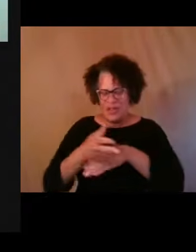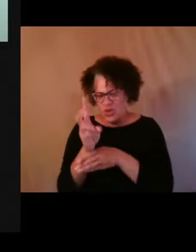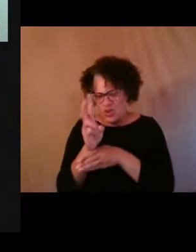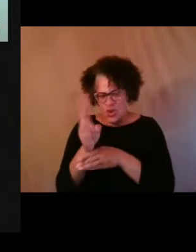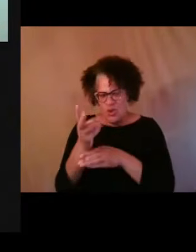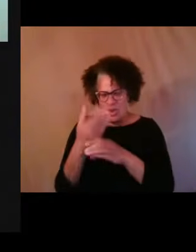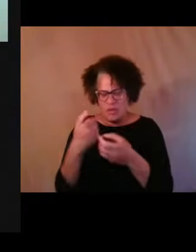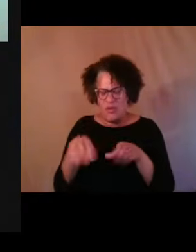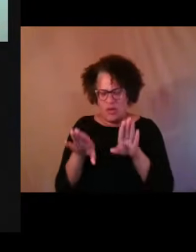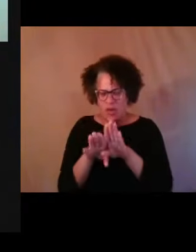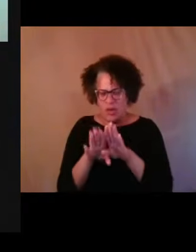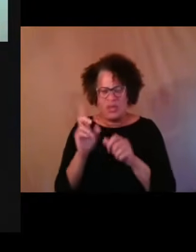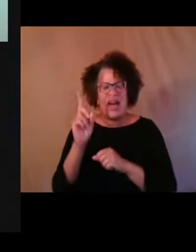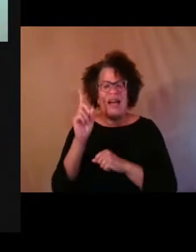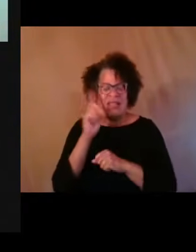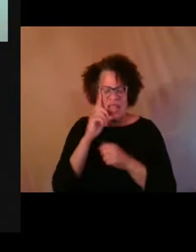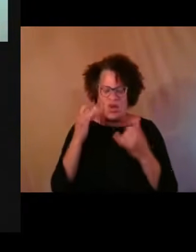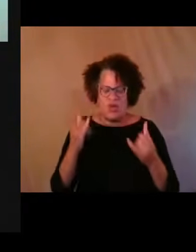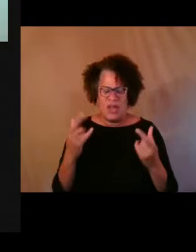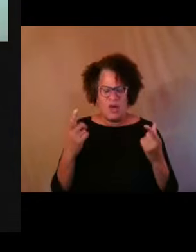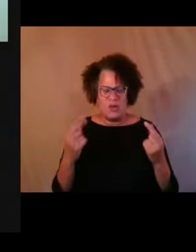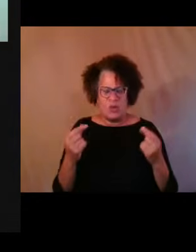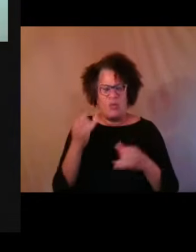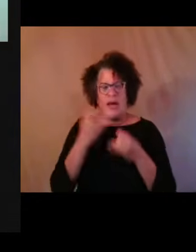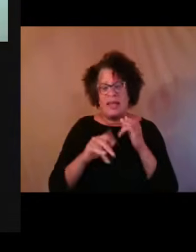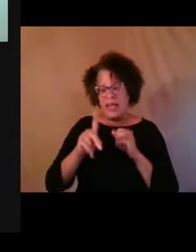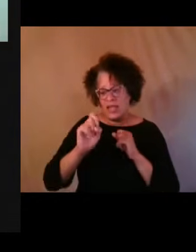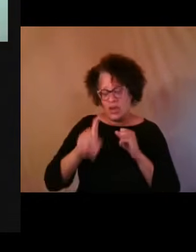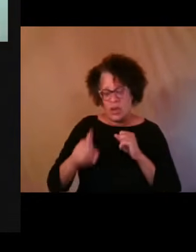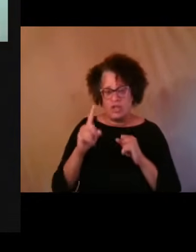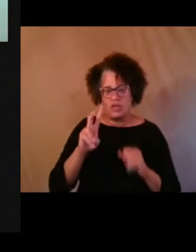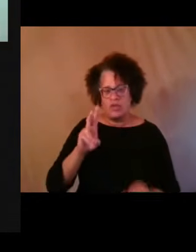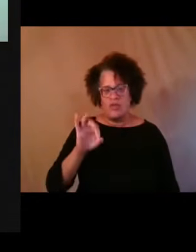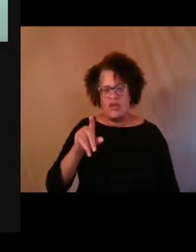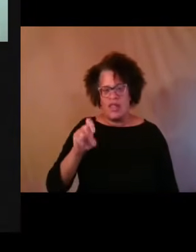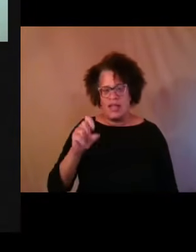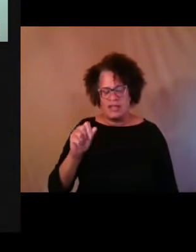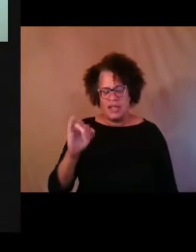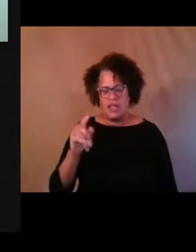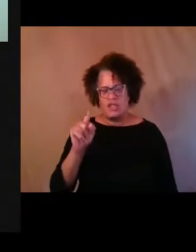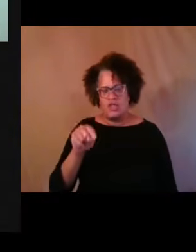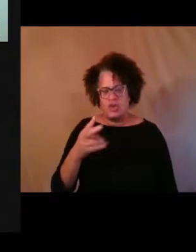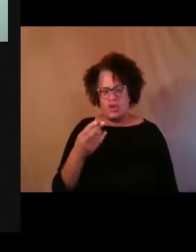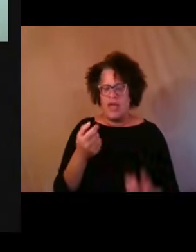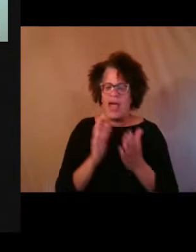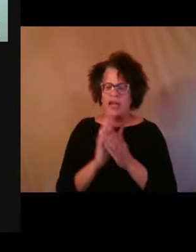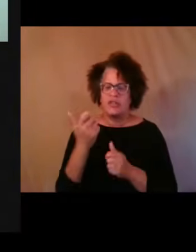I think I'm gonna pose my last question to Vilissa and Judith, ask you for any closing remarks,